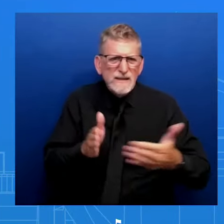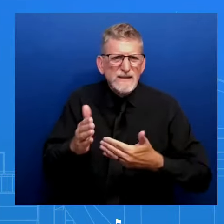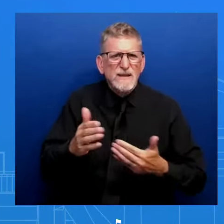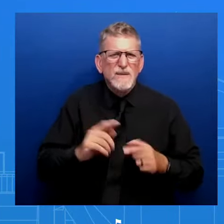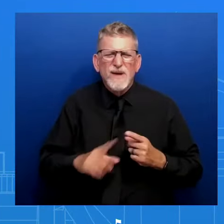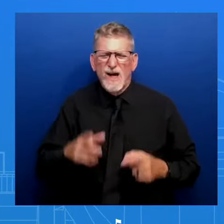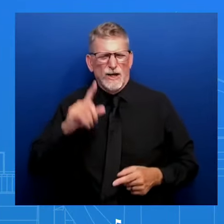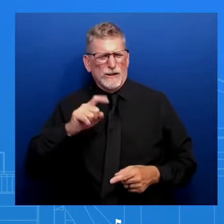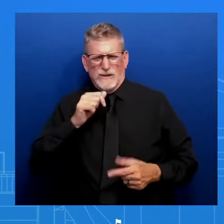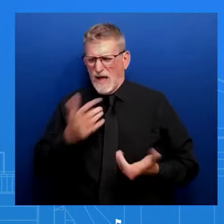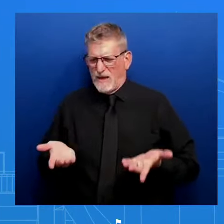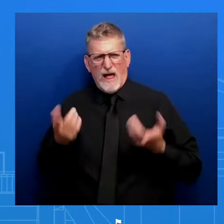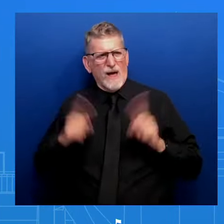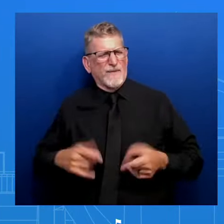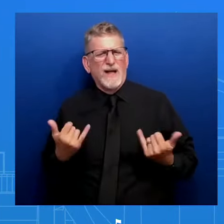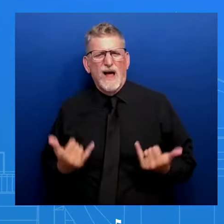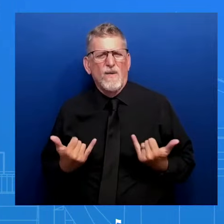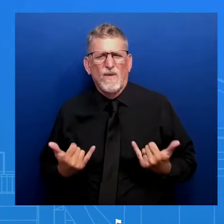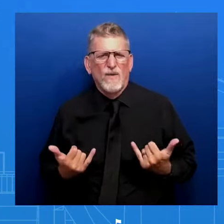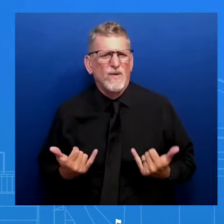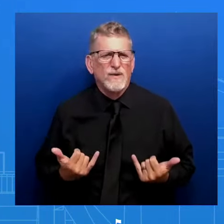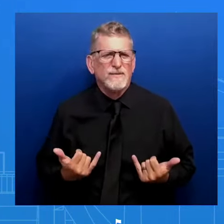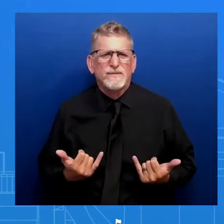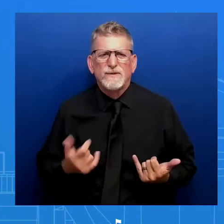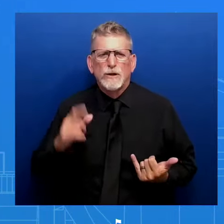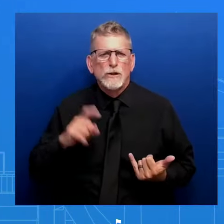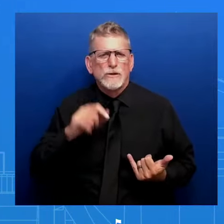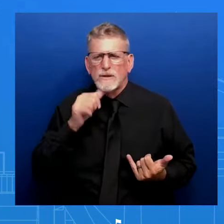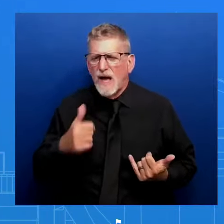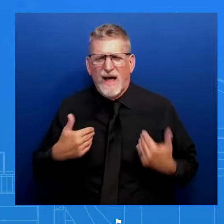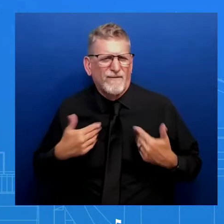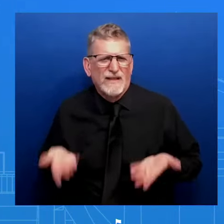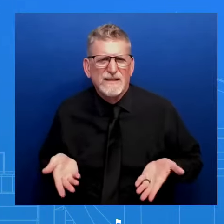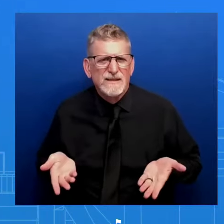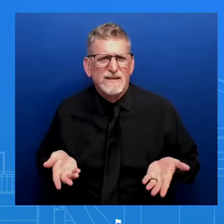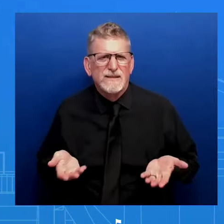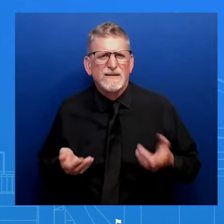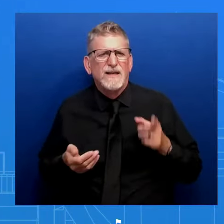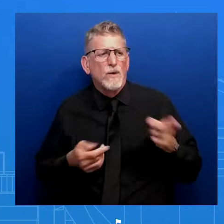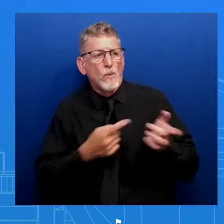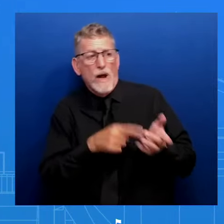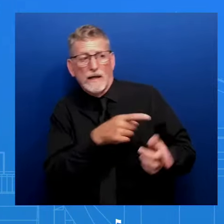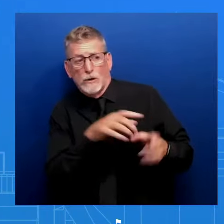And what he is doing is dangerous and it's insulting. Go ahead, Weijia. The Press: Thanks, Karine.